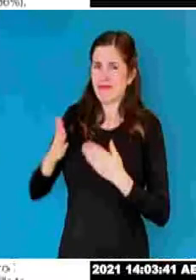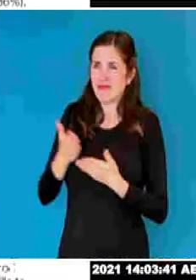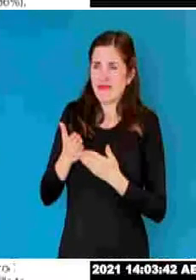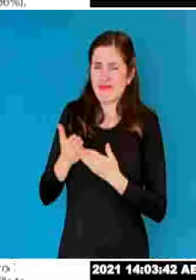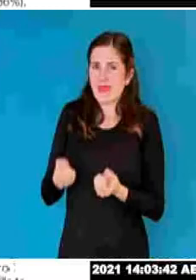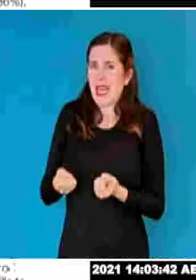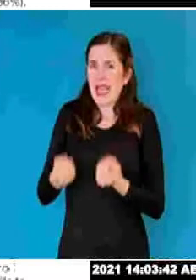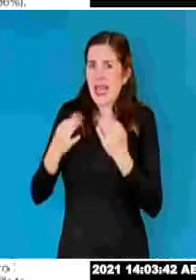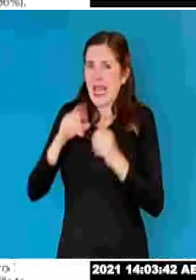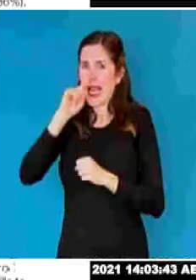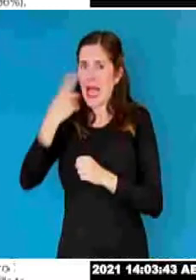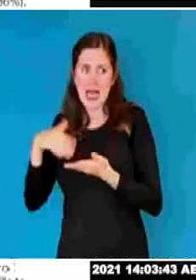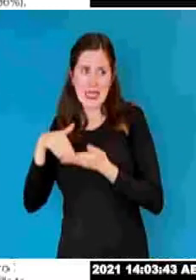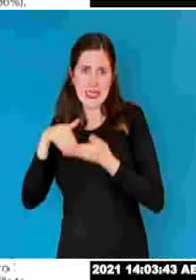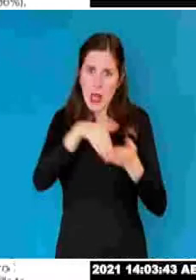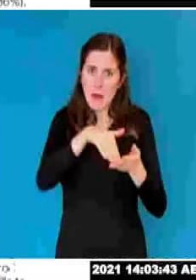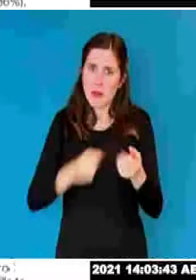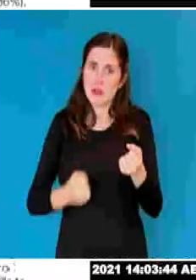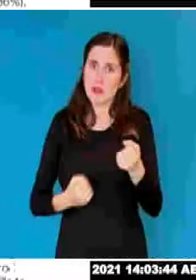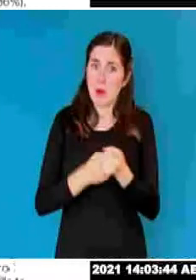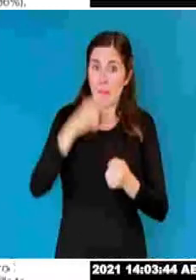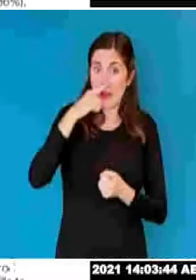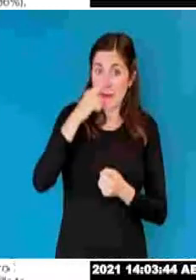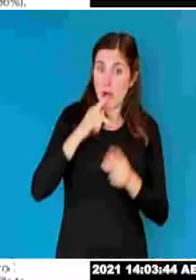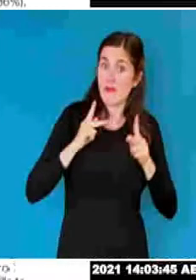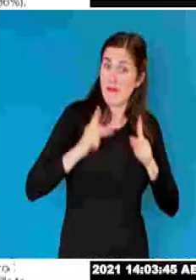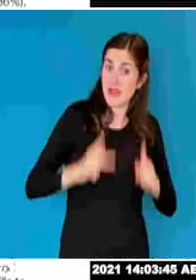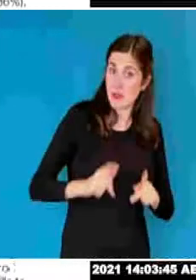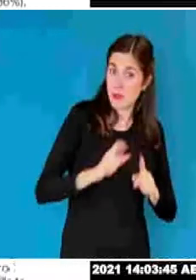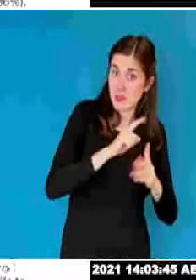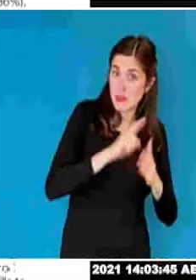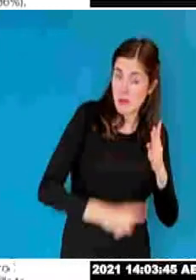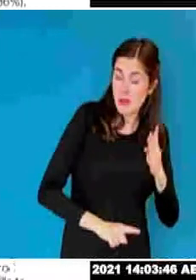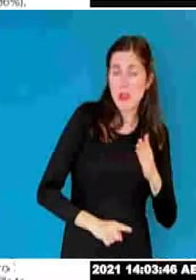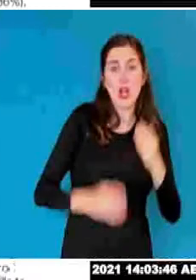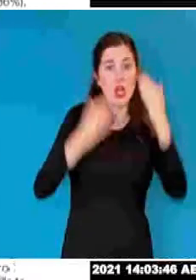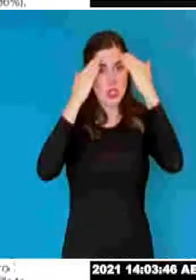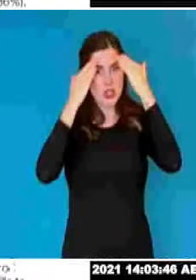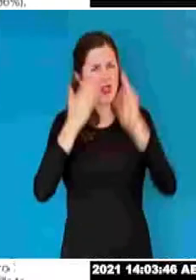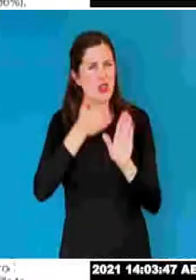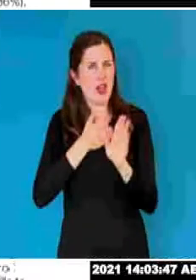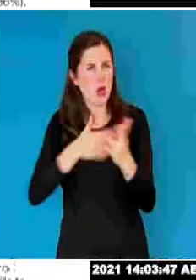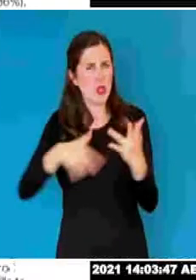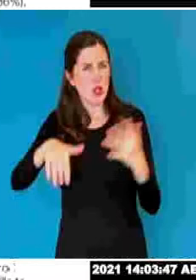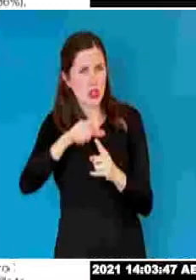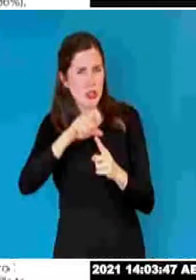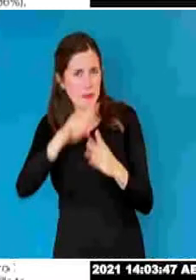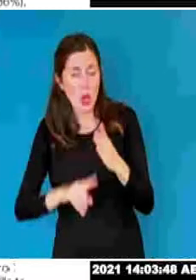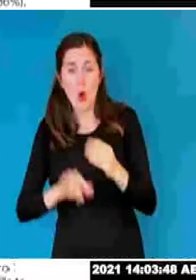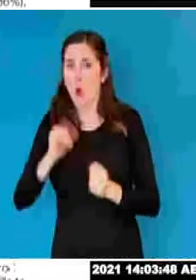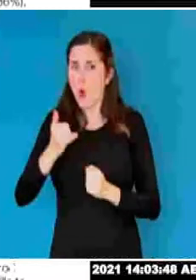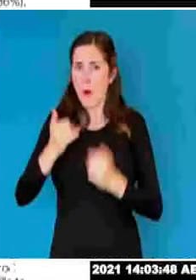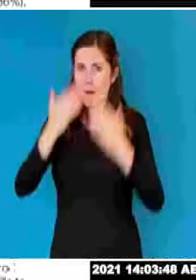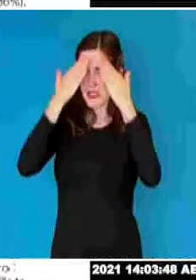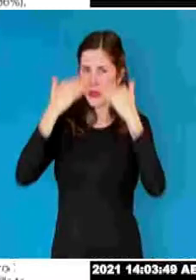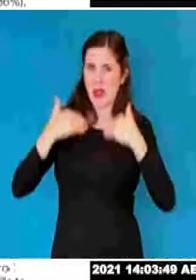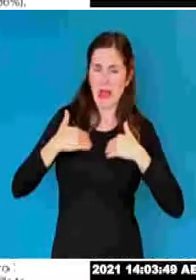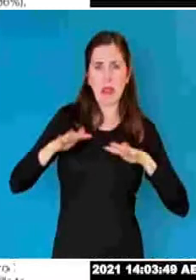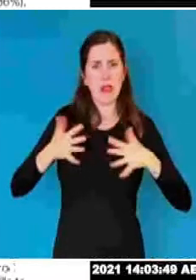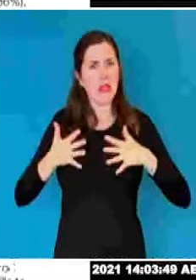physical or psychological disability or health condition. So that was the broad overarching finding.